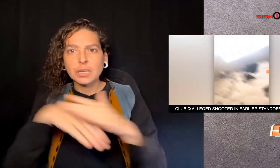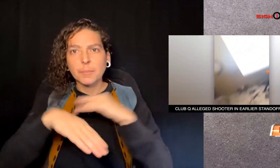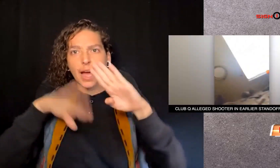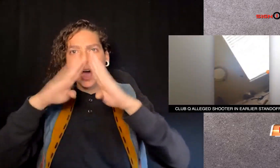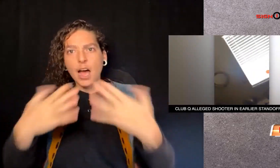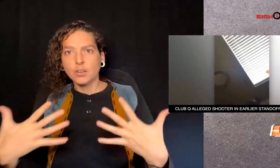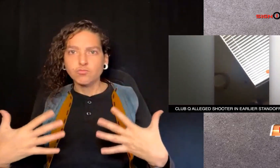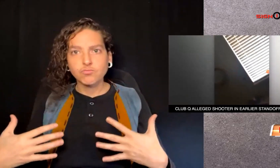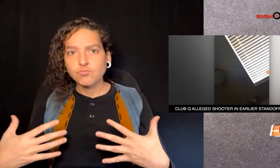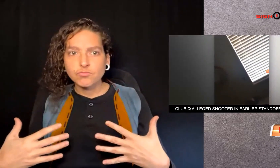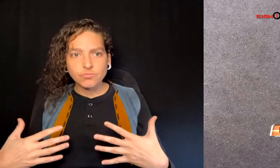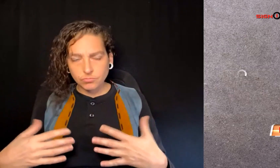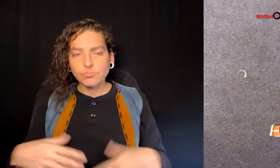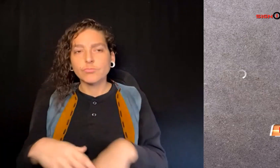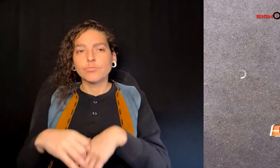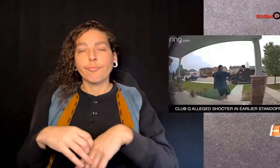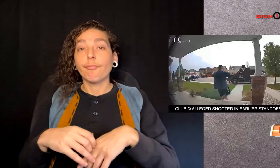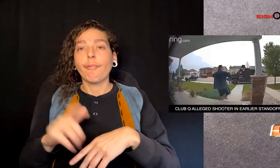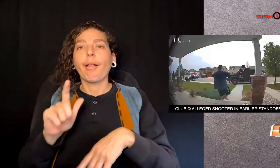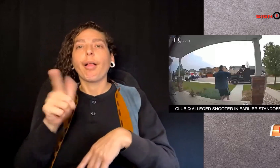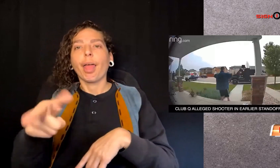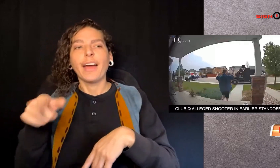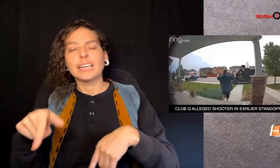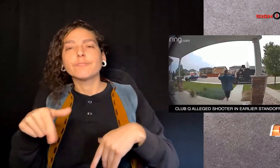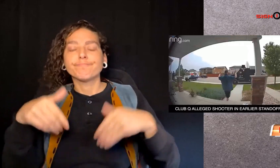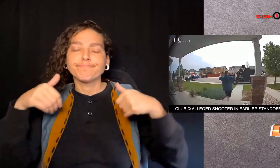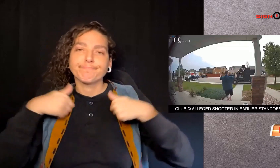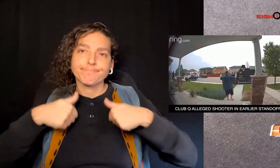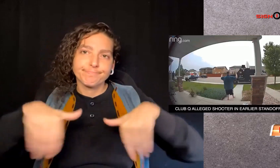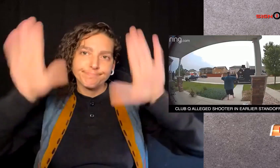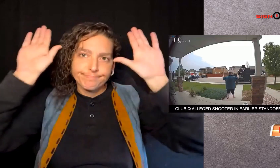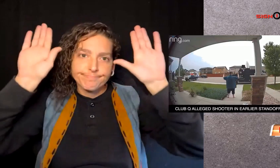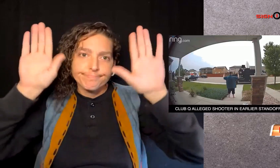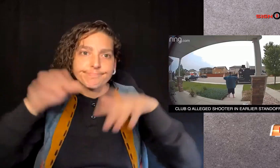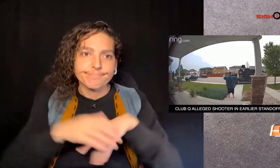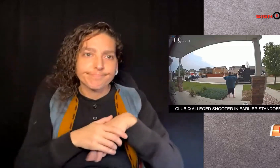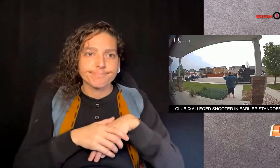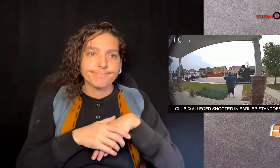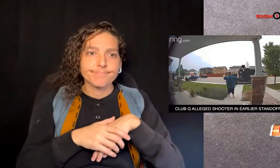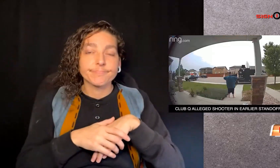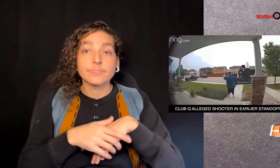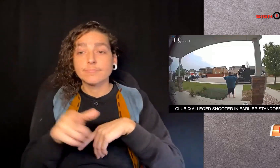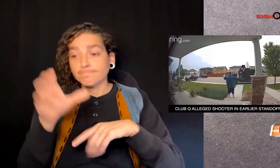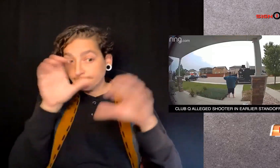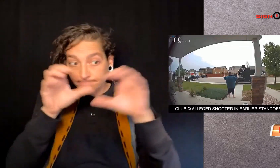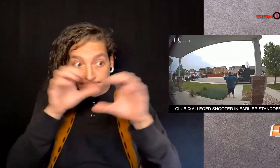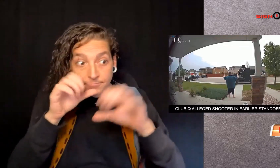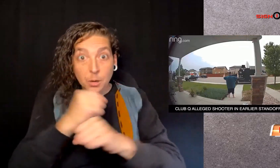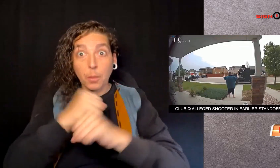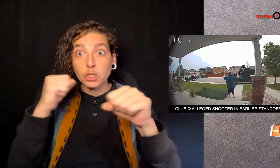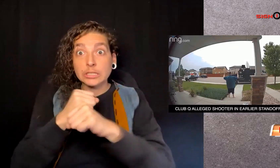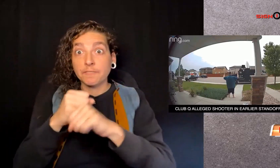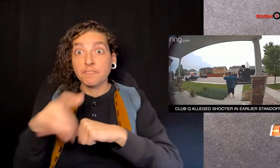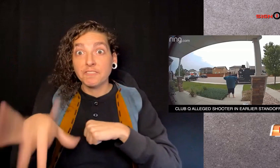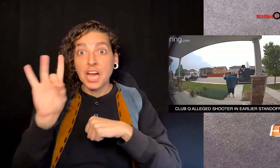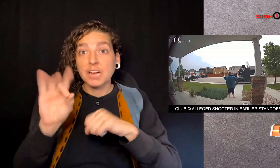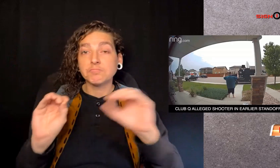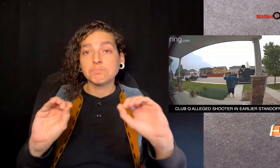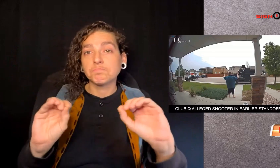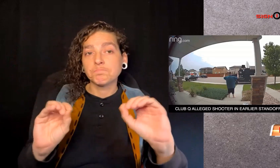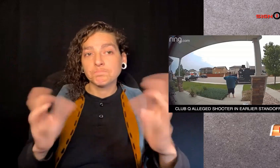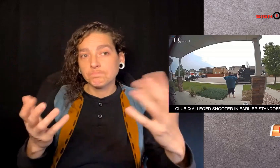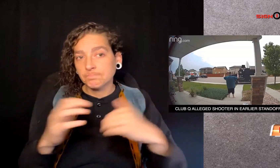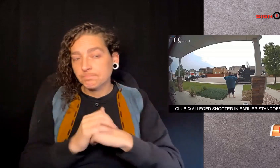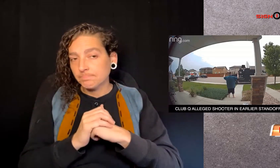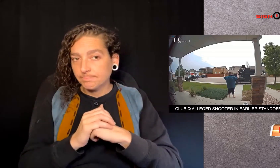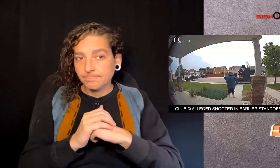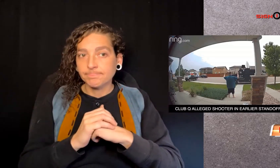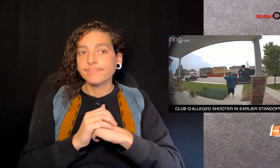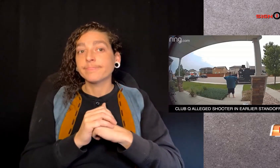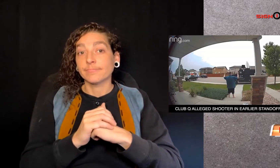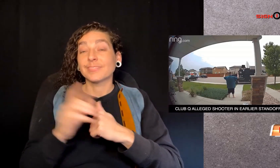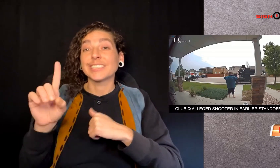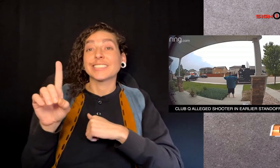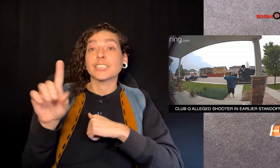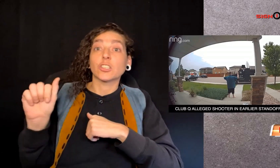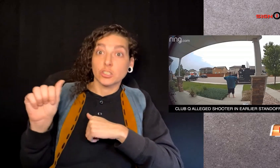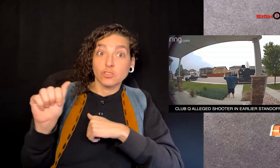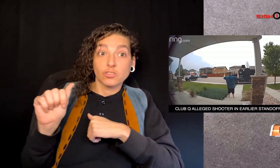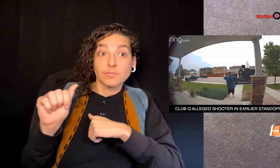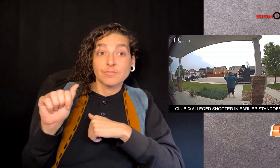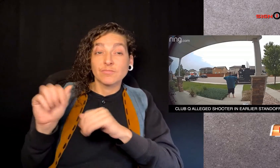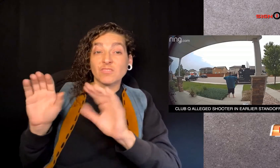to come into the house Aldrich later surrendered no explosives were found the District Attorney's